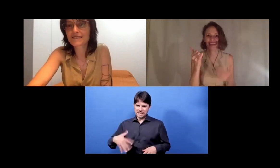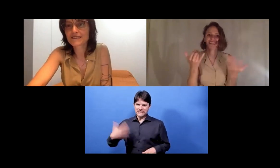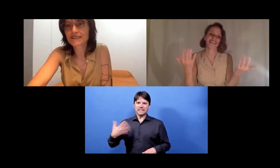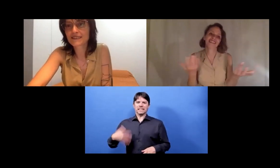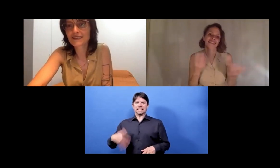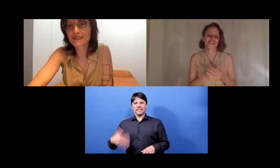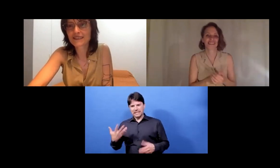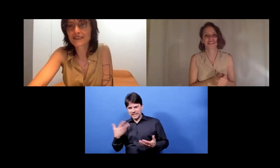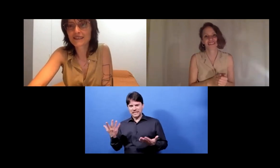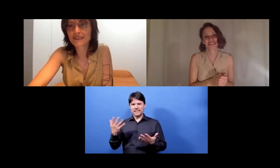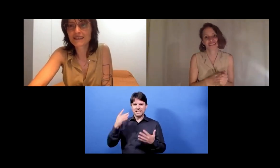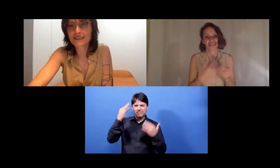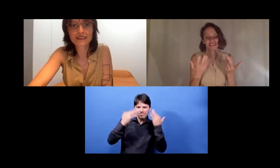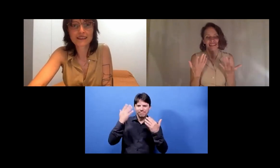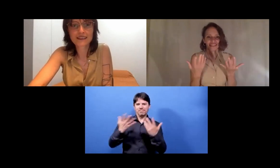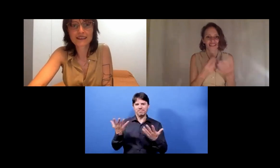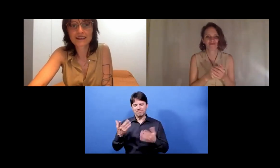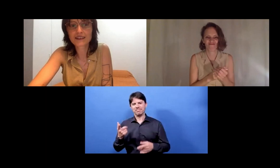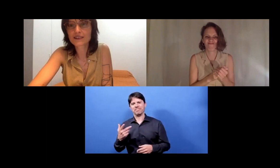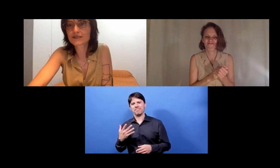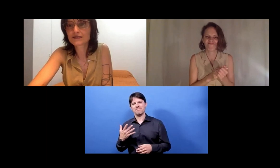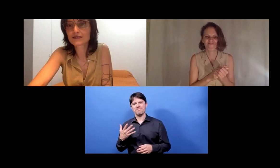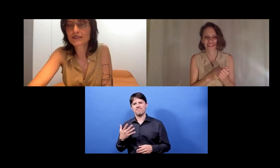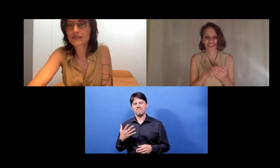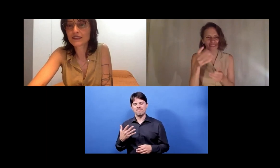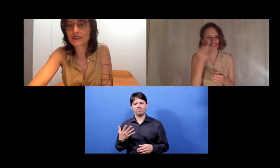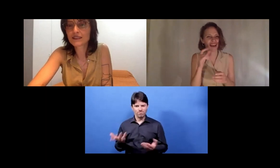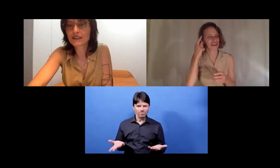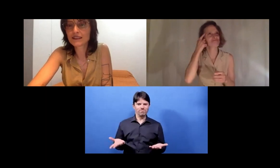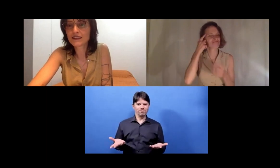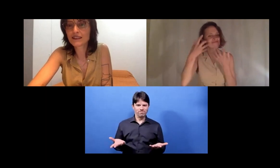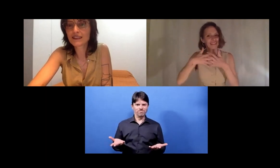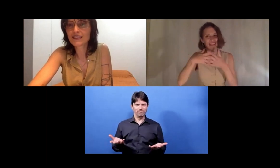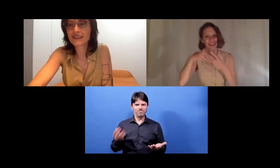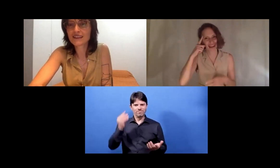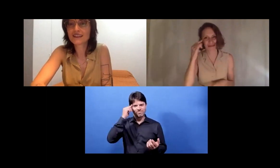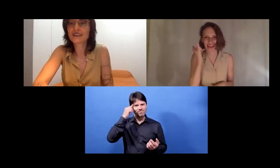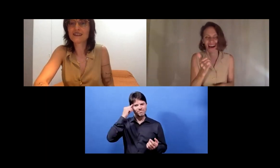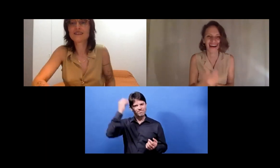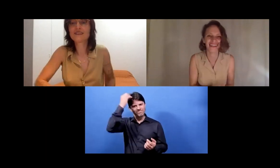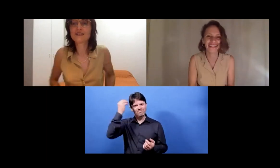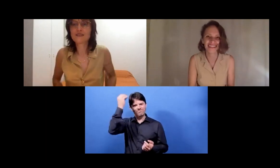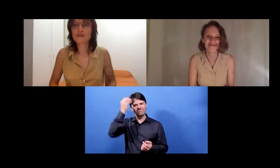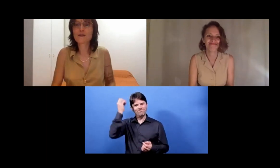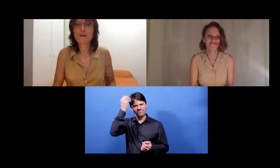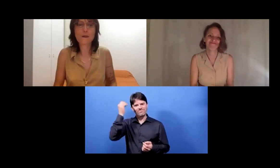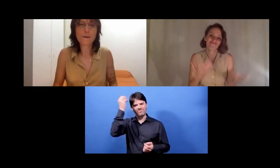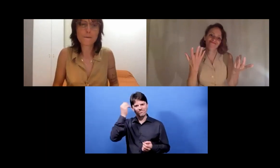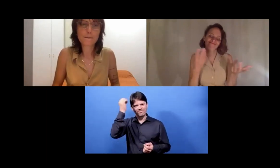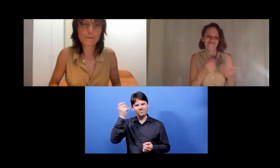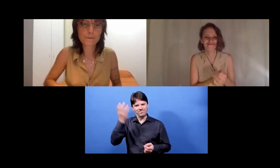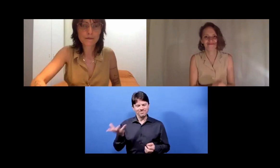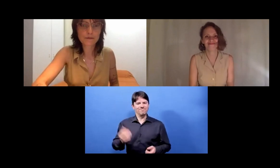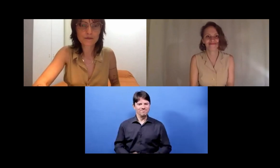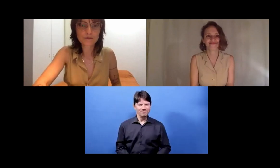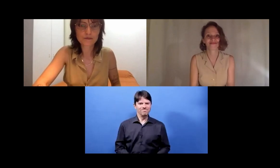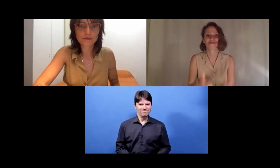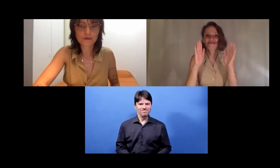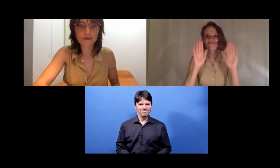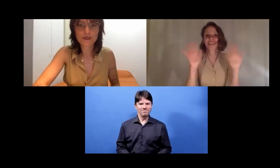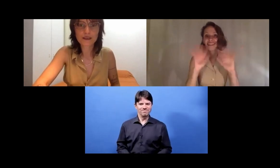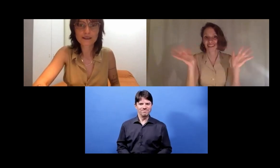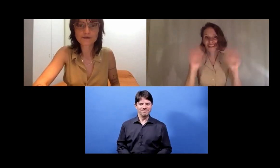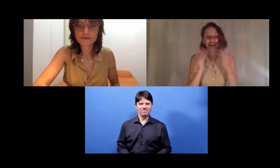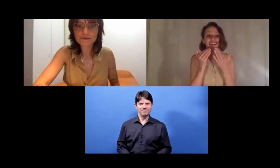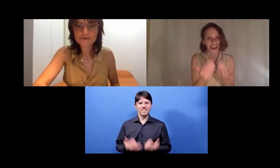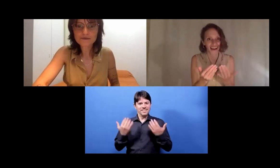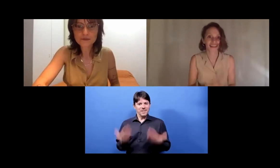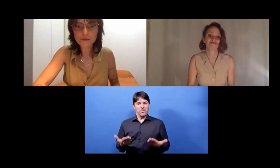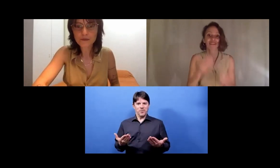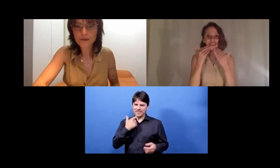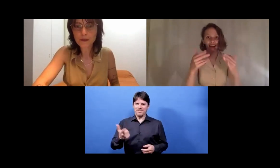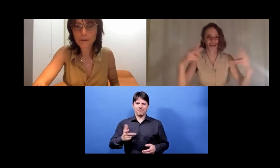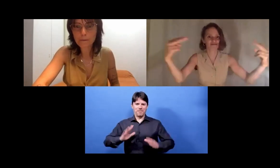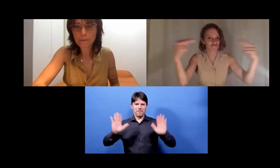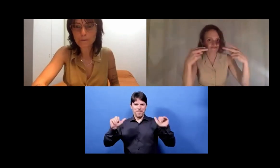Kassandra Wedel: Yes, It's very hard. Visual vernacular, it's very hard. Well, yes, thank you. Thank you to everyone.